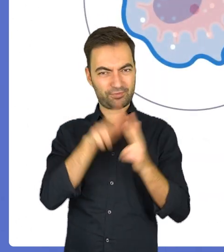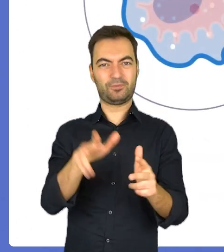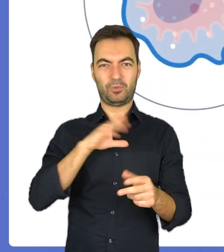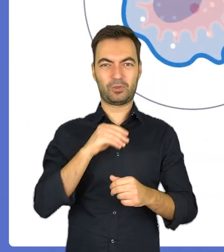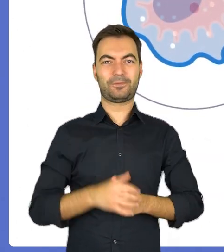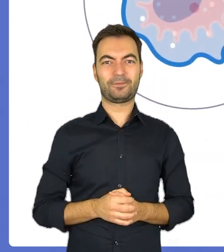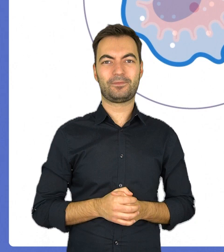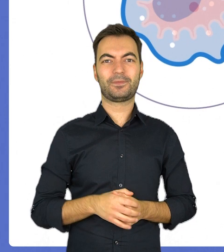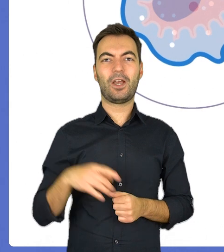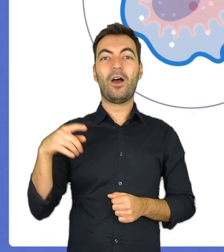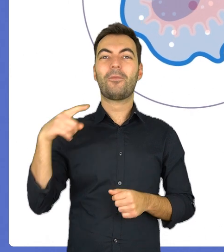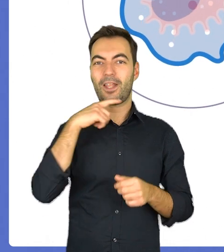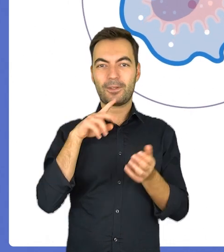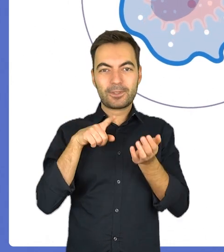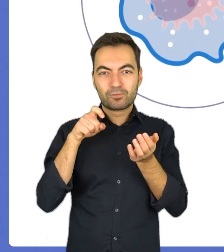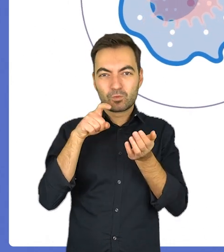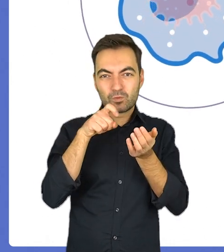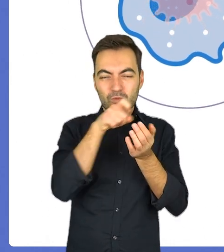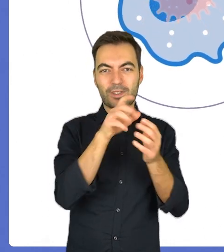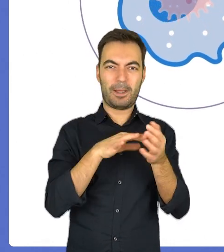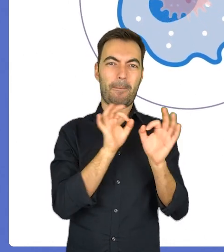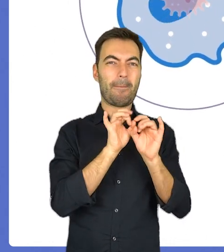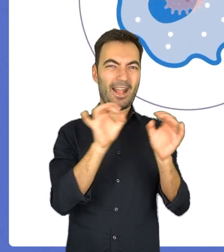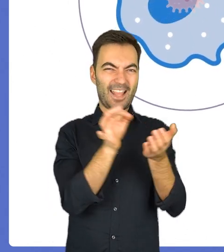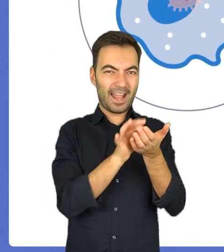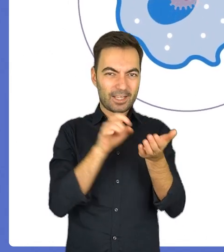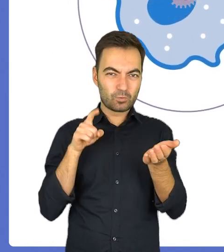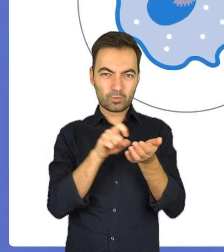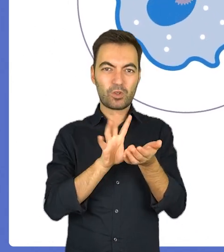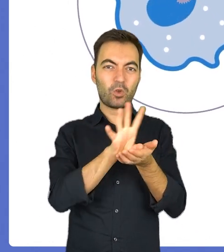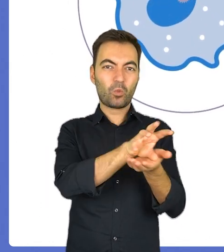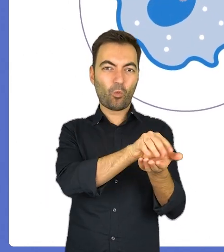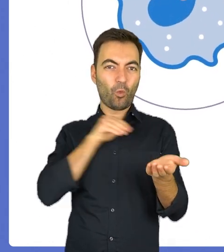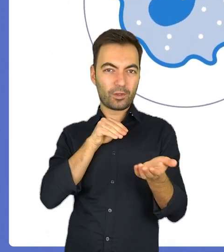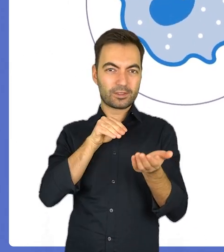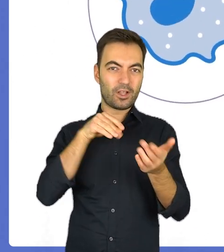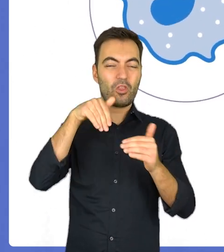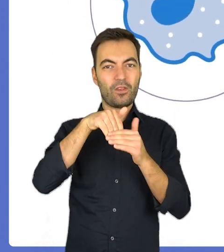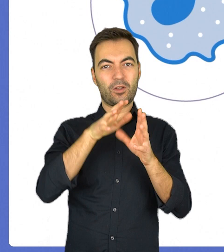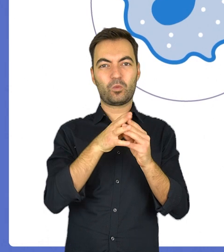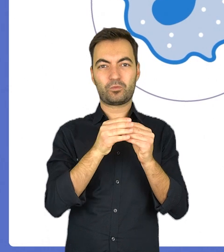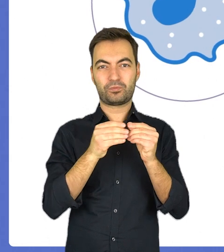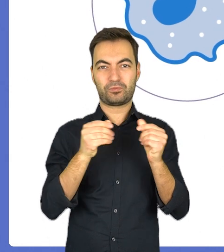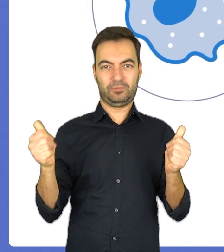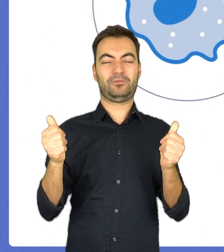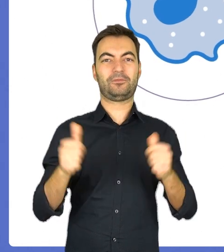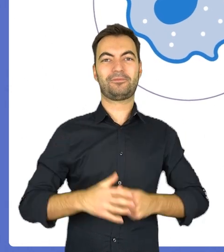at any time . They can crawl up to, for example, bacteria and be absorbed into their interior and then destroyed.